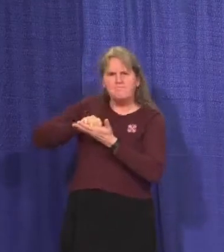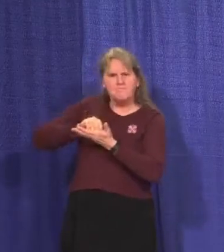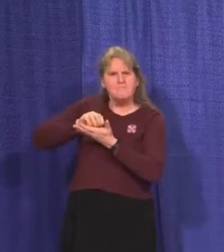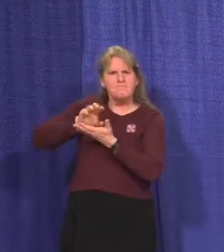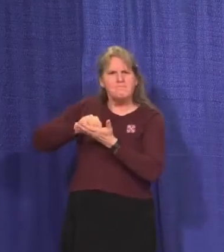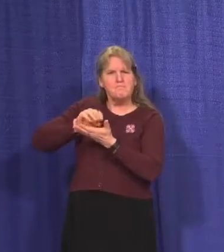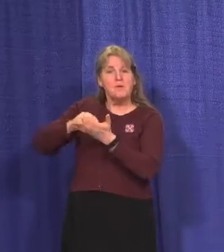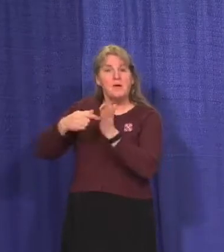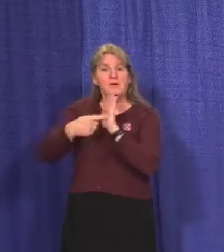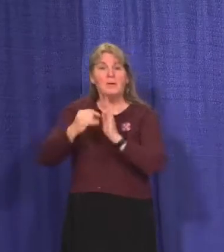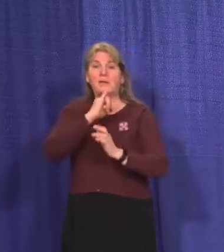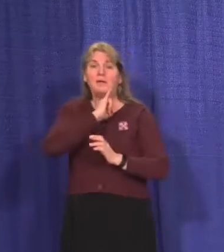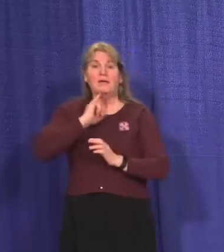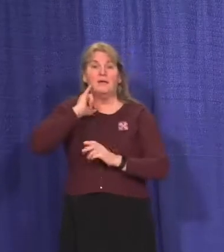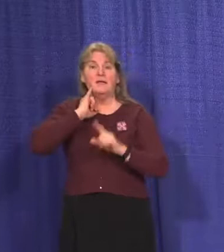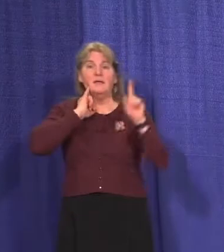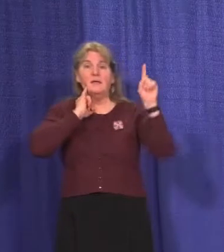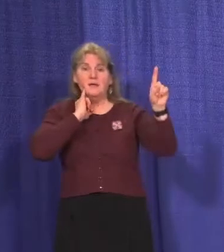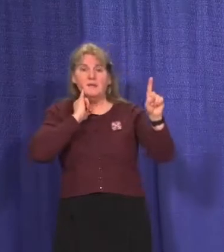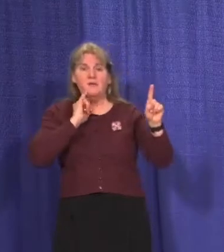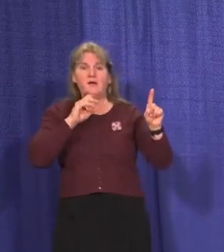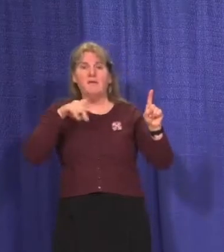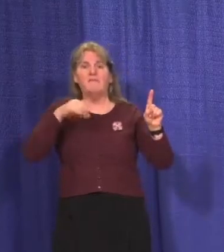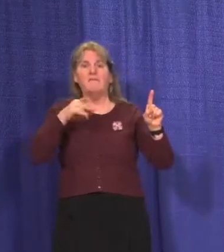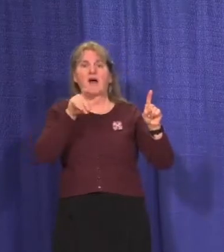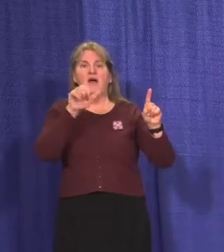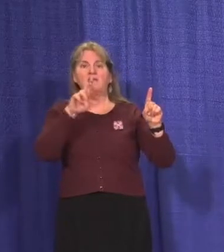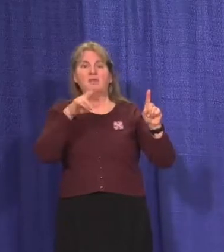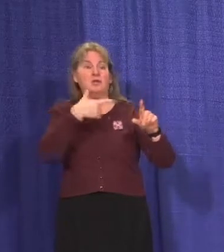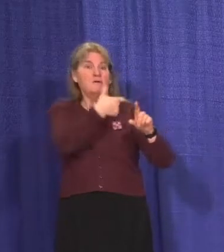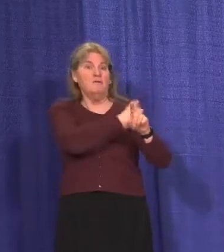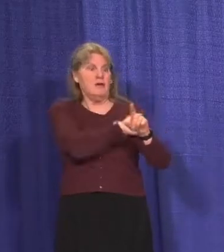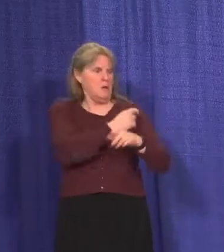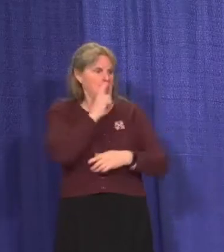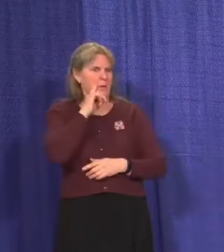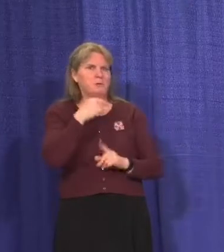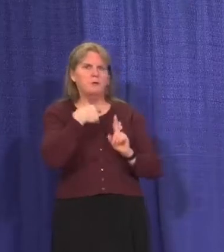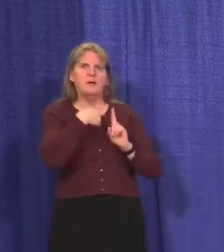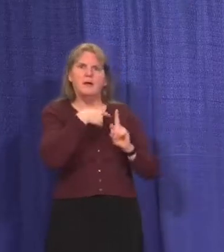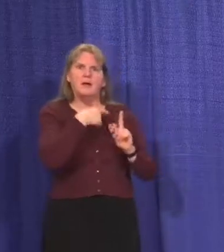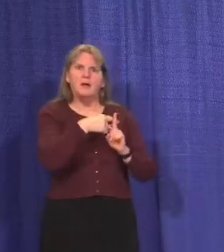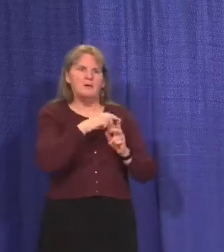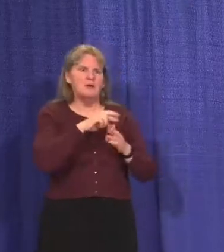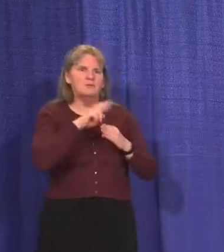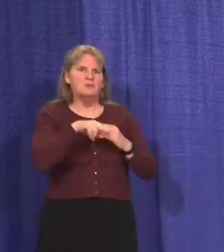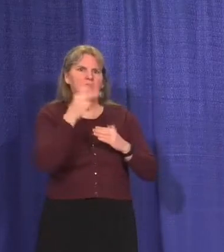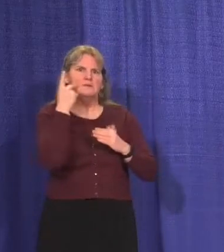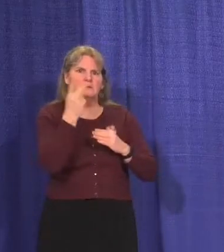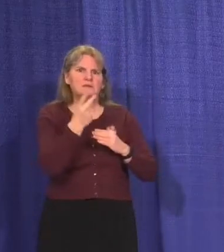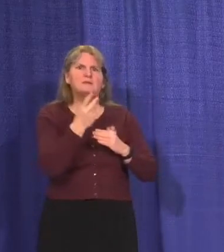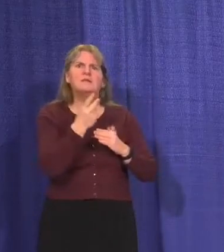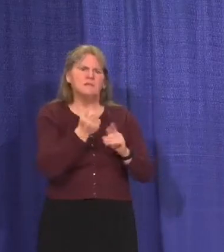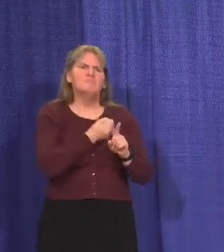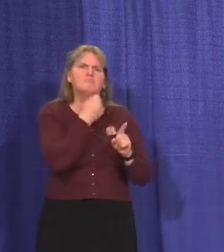867-393-3083 vaccine shows promising results not just on the railed world effectiveness